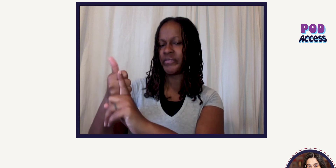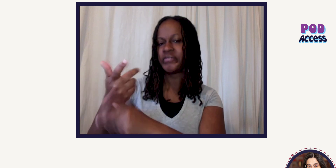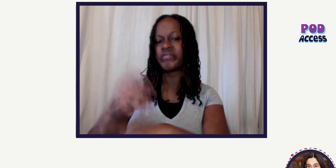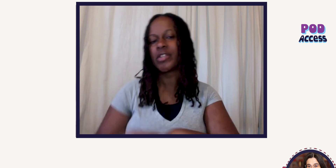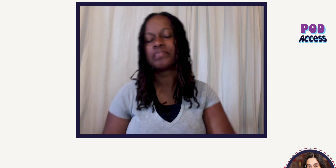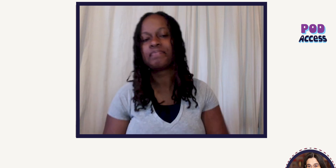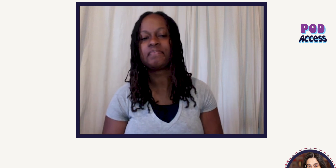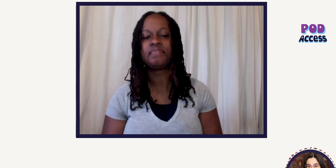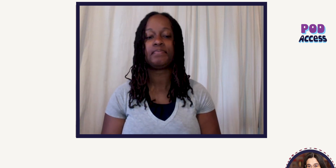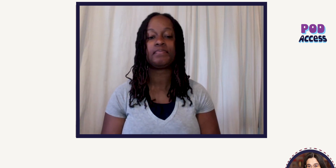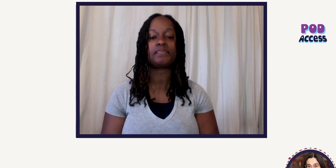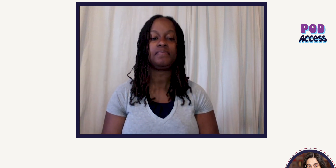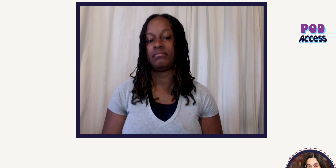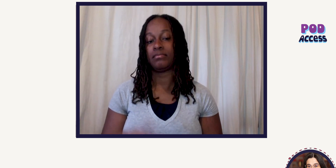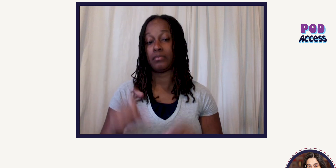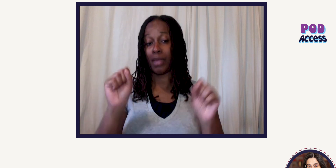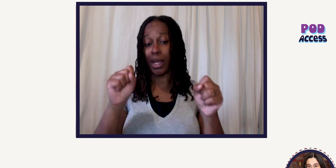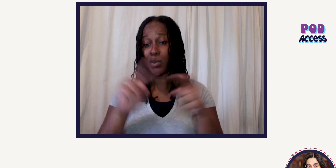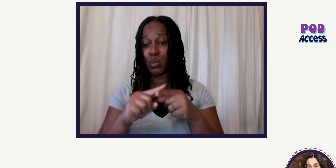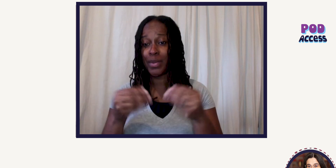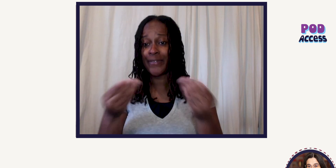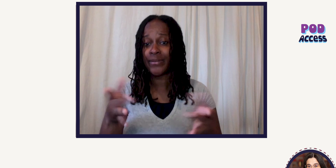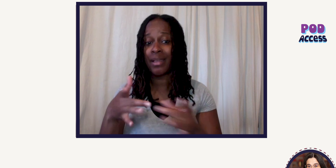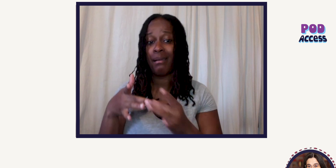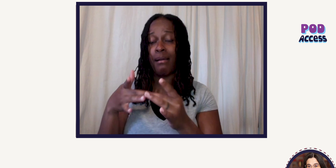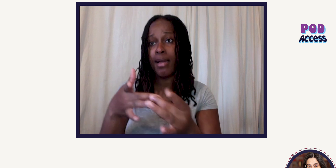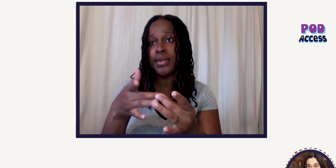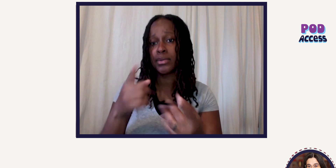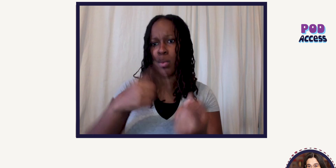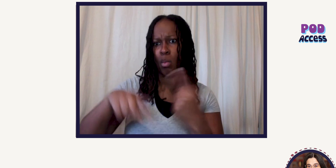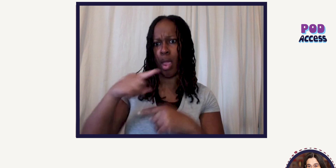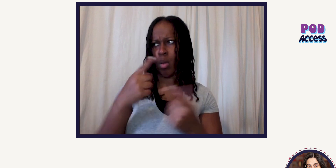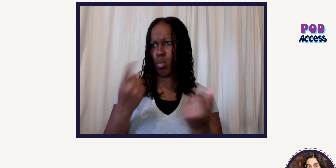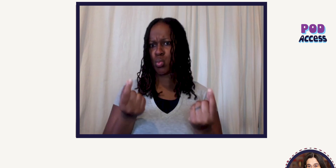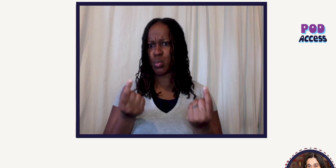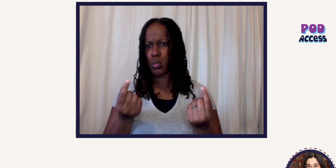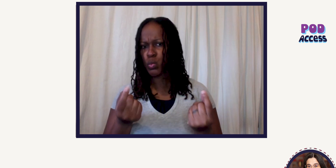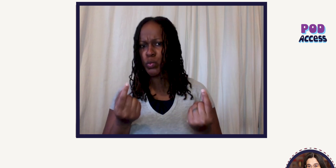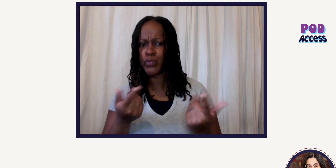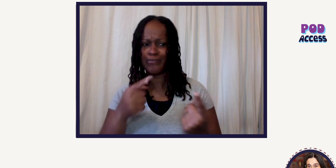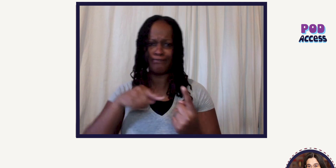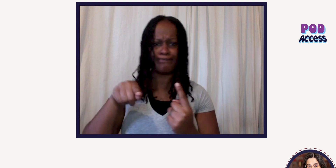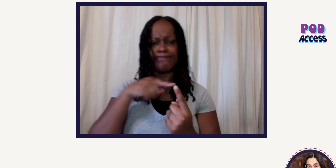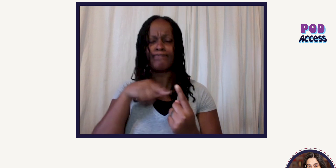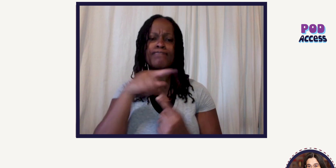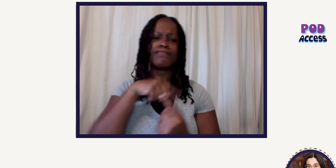To be able to give guidance around what to do on social media, for example,